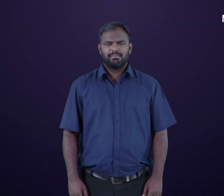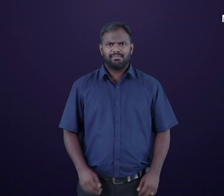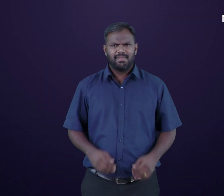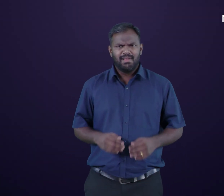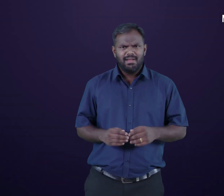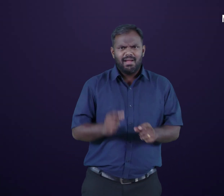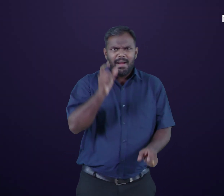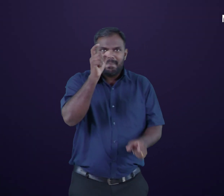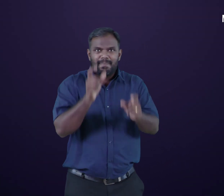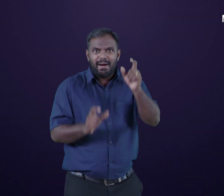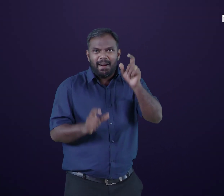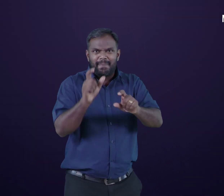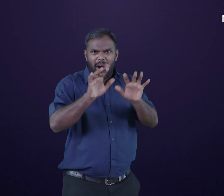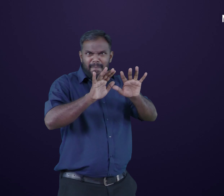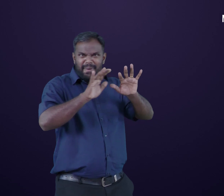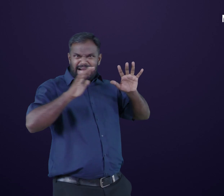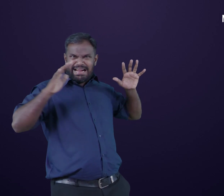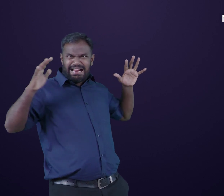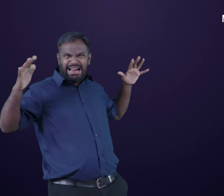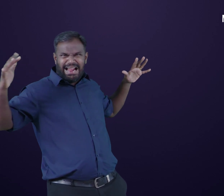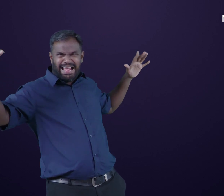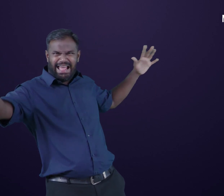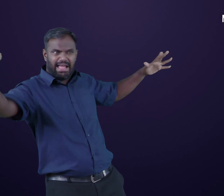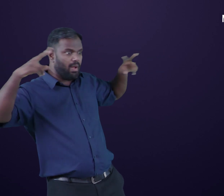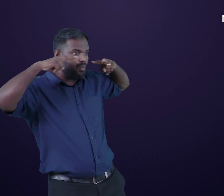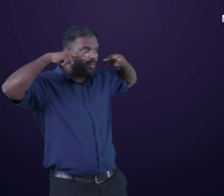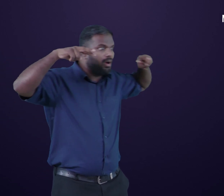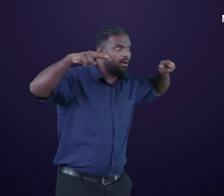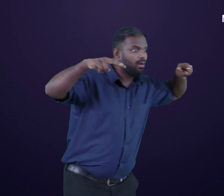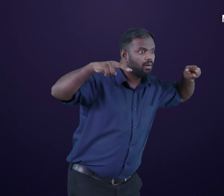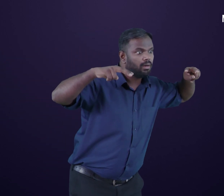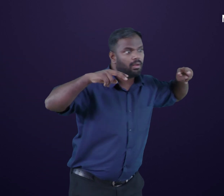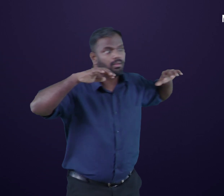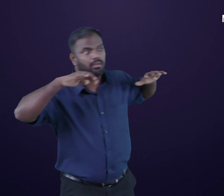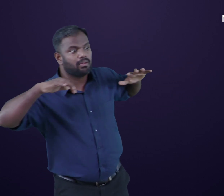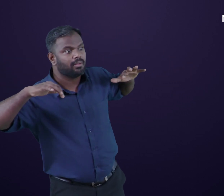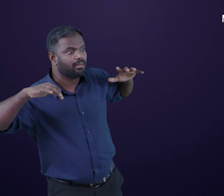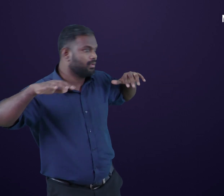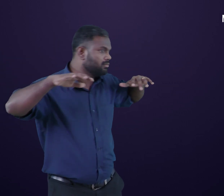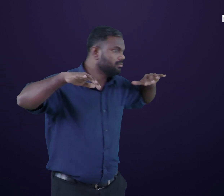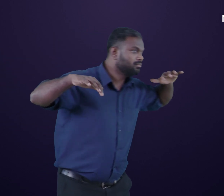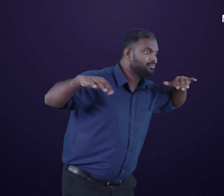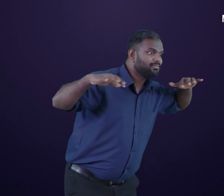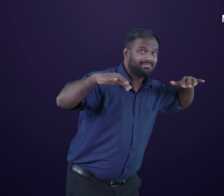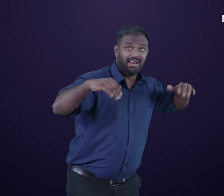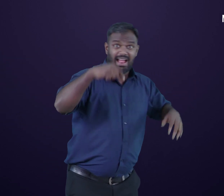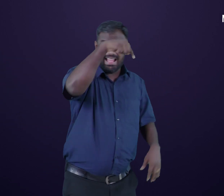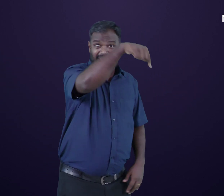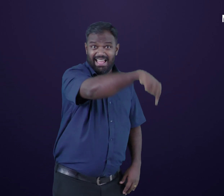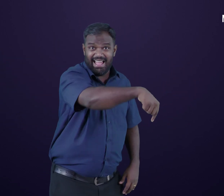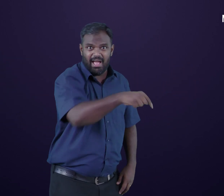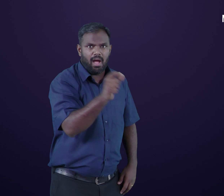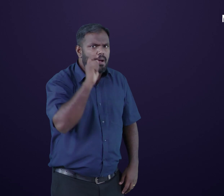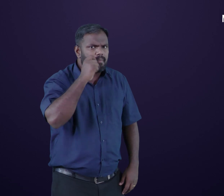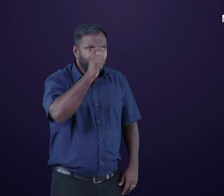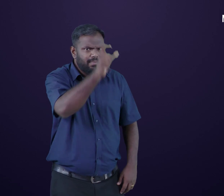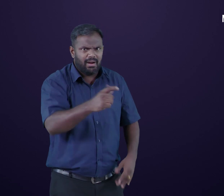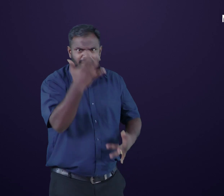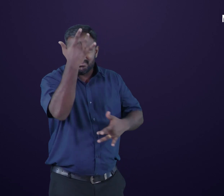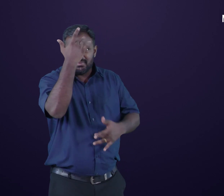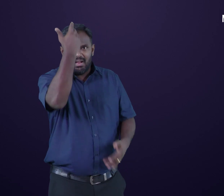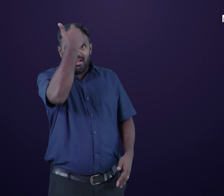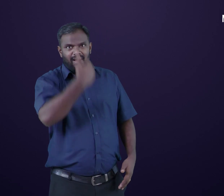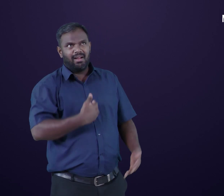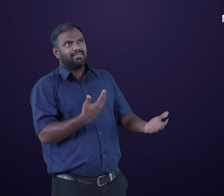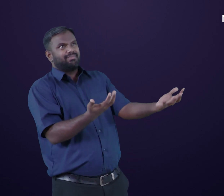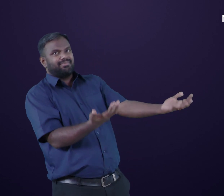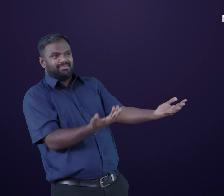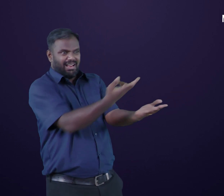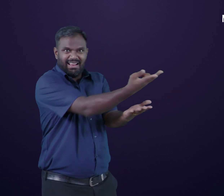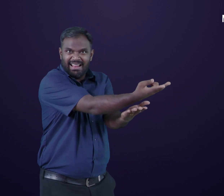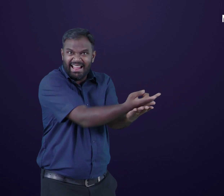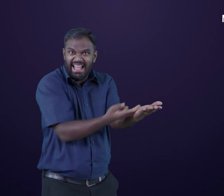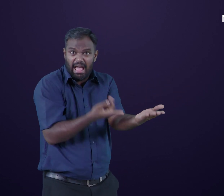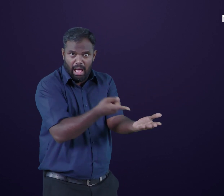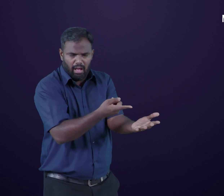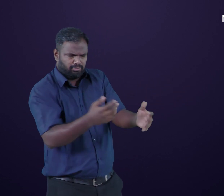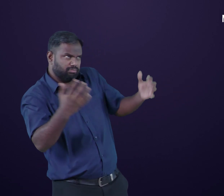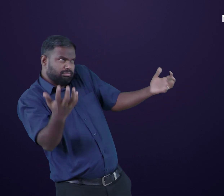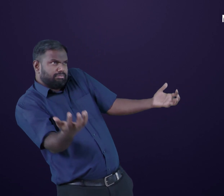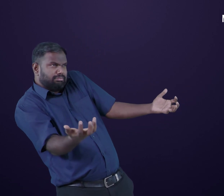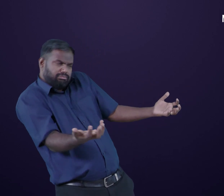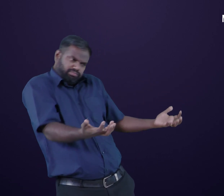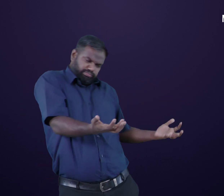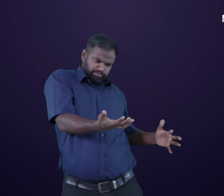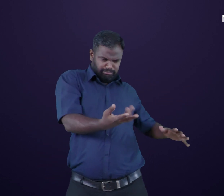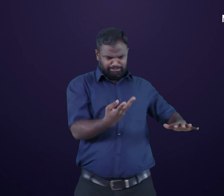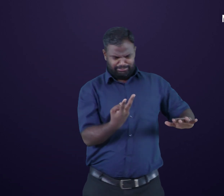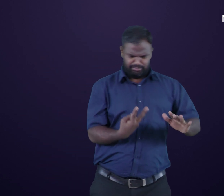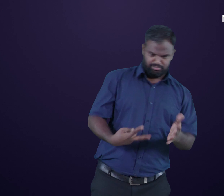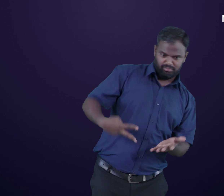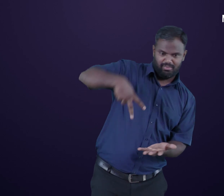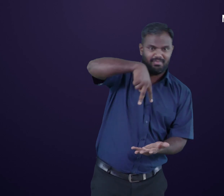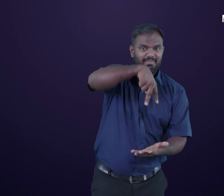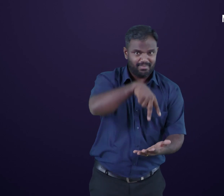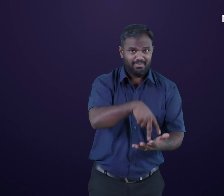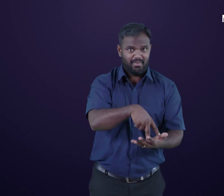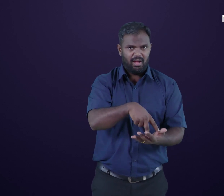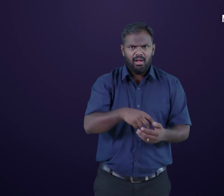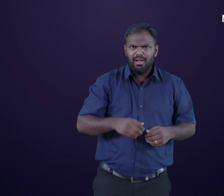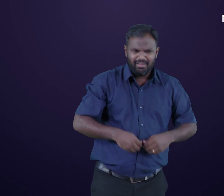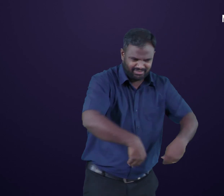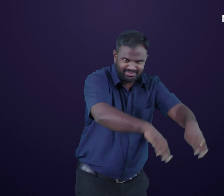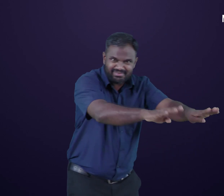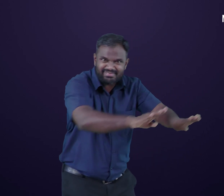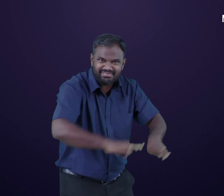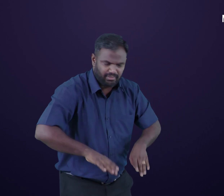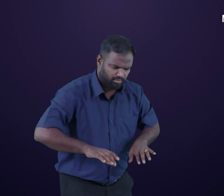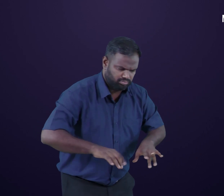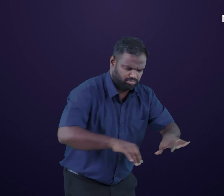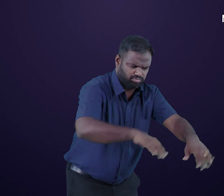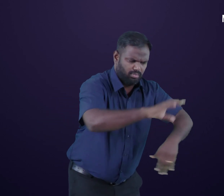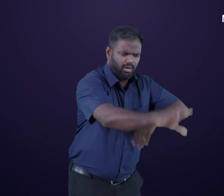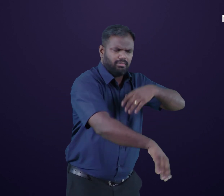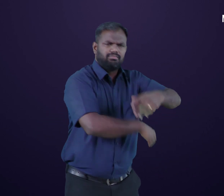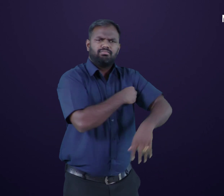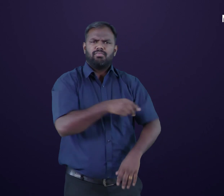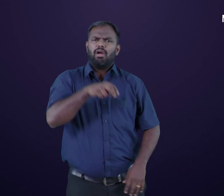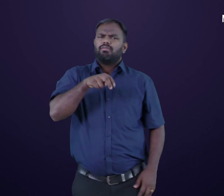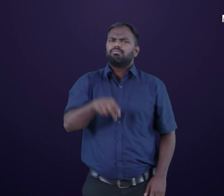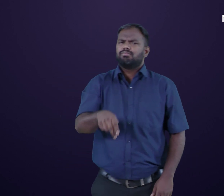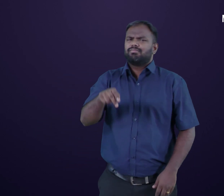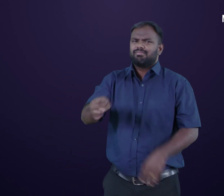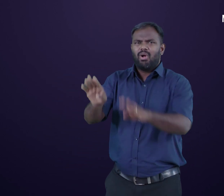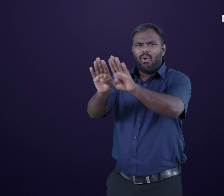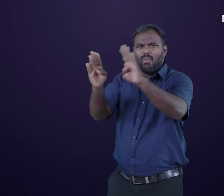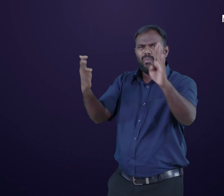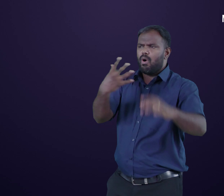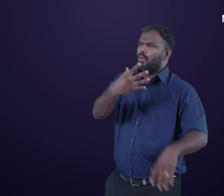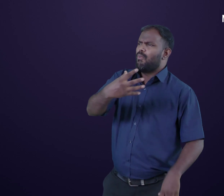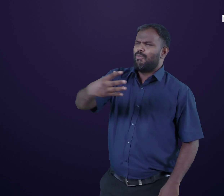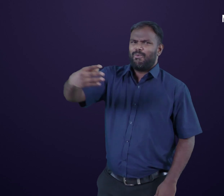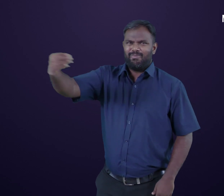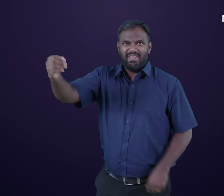The paralysed man stood up. He picked up his mat and went straight out the door with everyone watching.